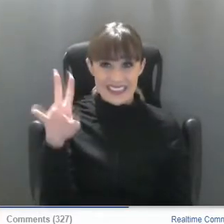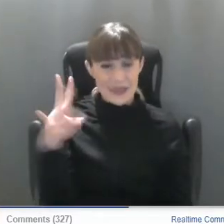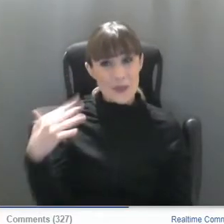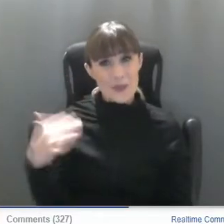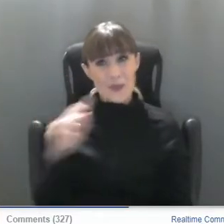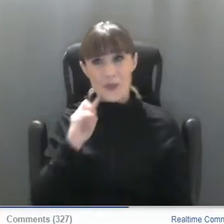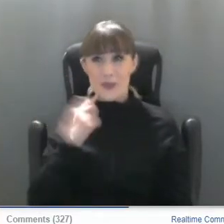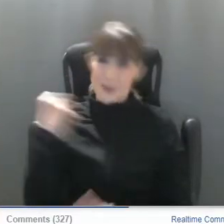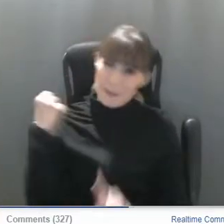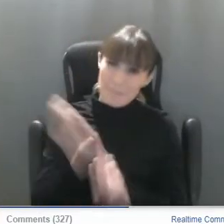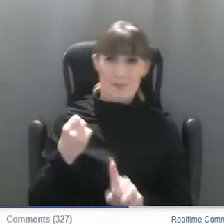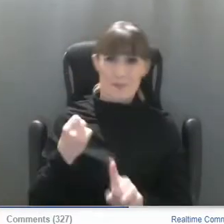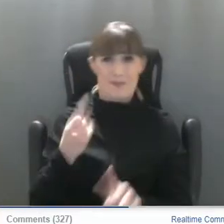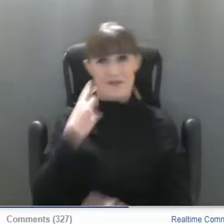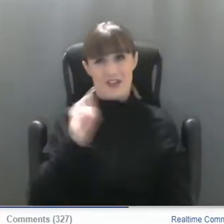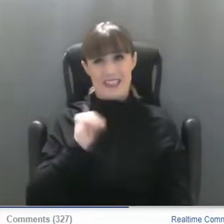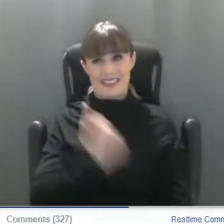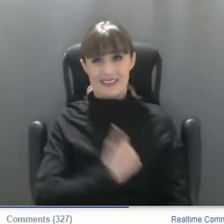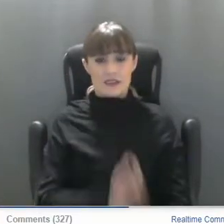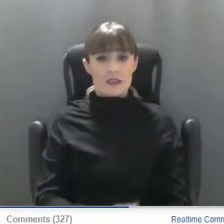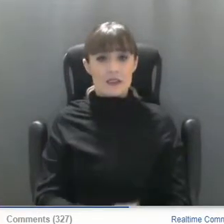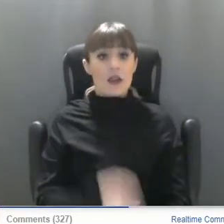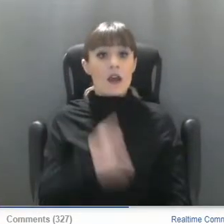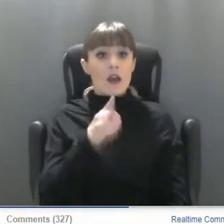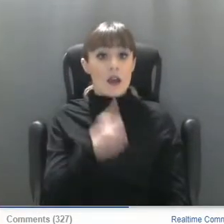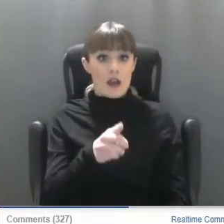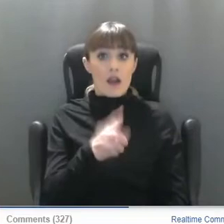is still on. Now the reason this is still on, this is a high touch point, but it is